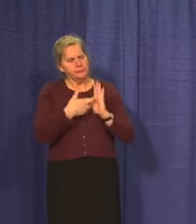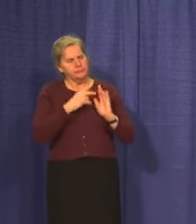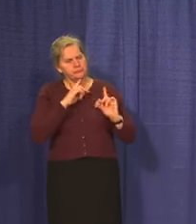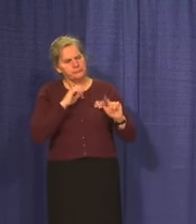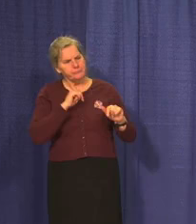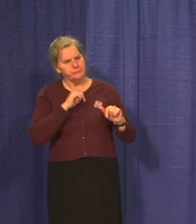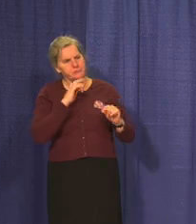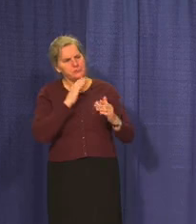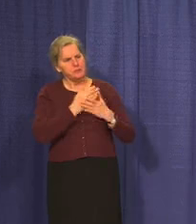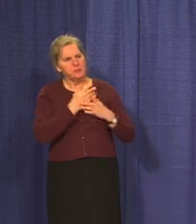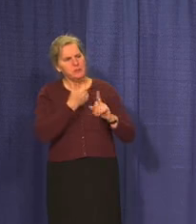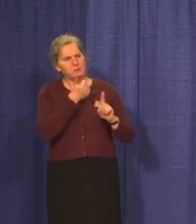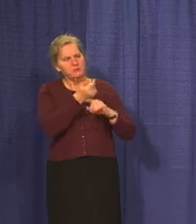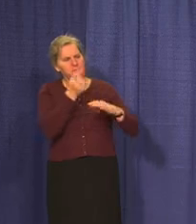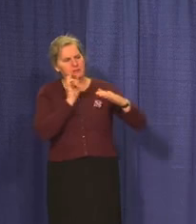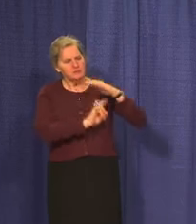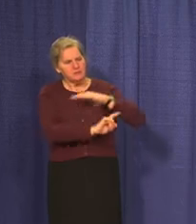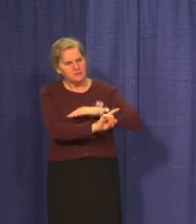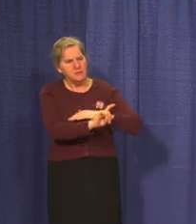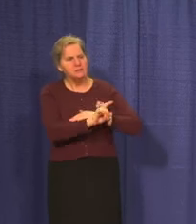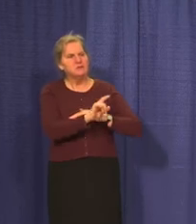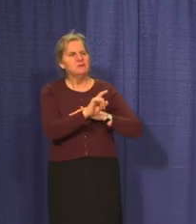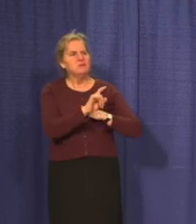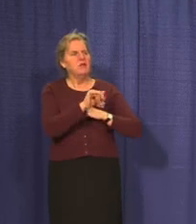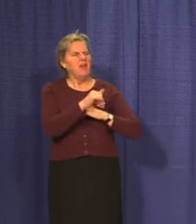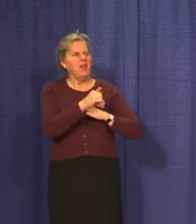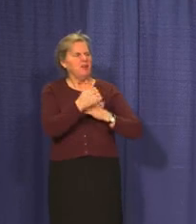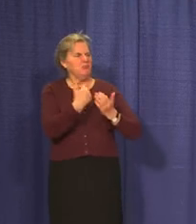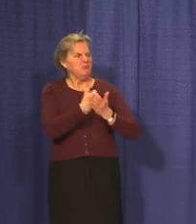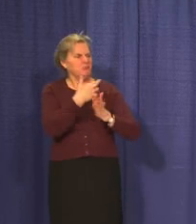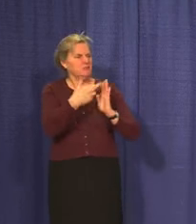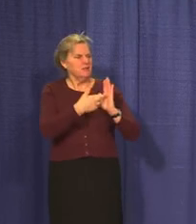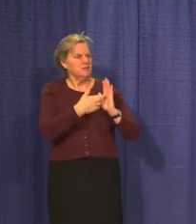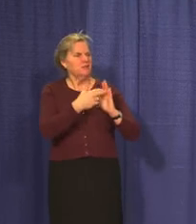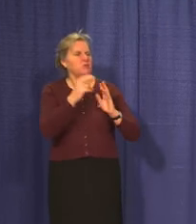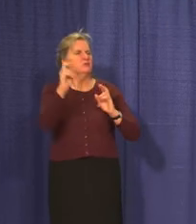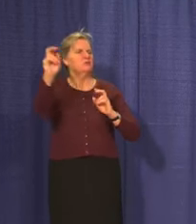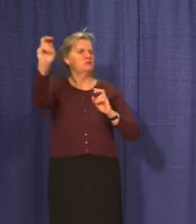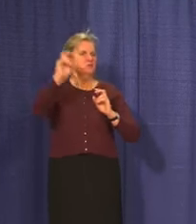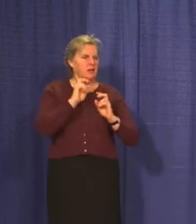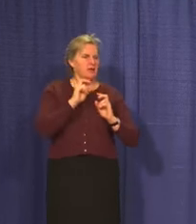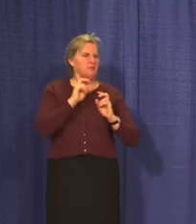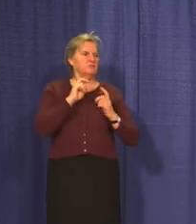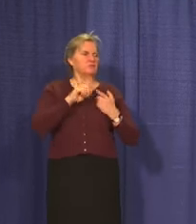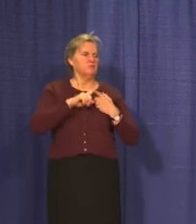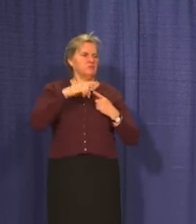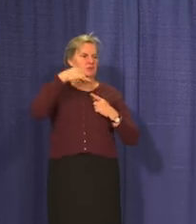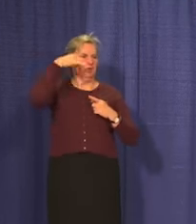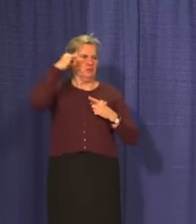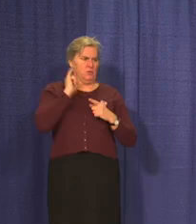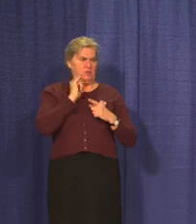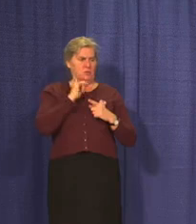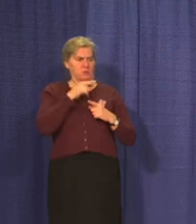ABOUT QUARANTINE AND SELF ISOLATION FOR TRAVELLERS COMING TO THE YUKON, DO YOU SEE THESE